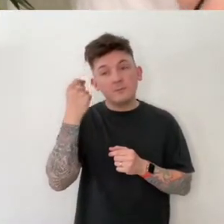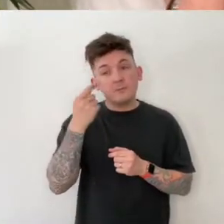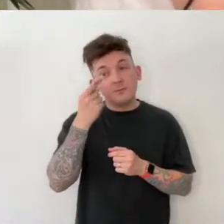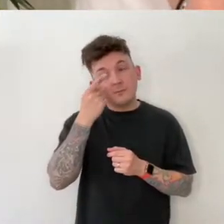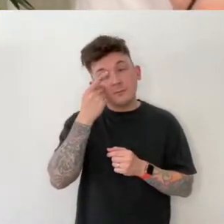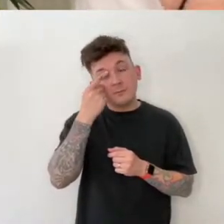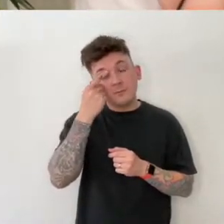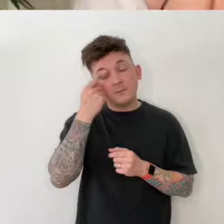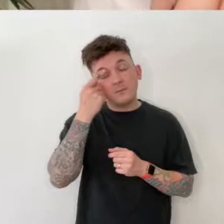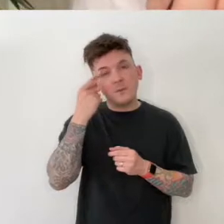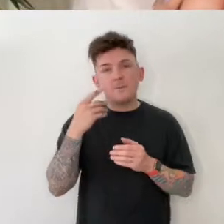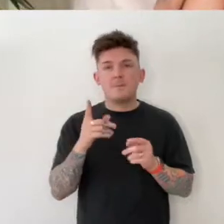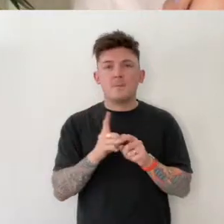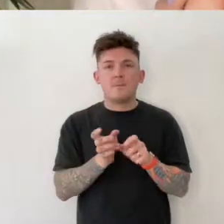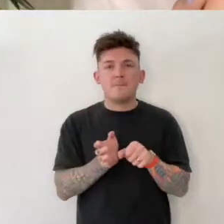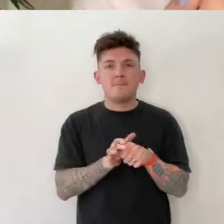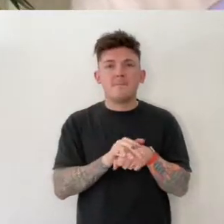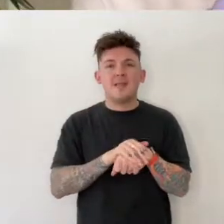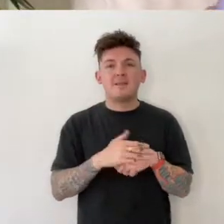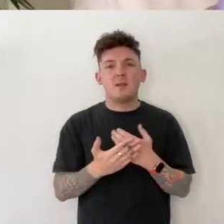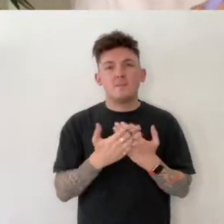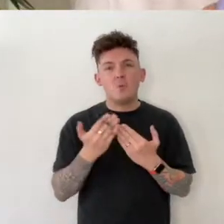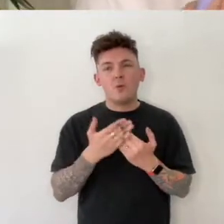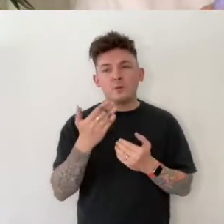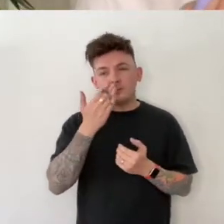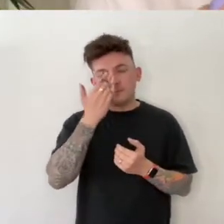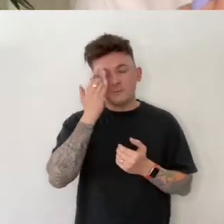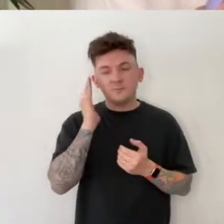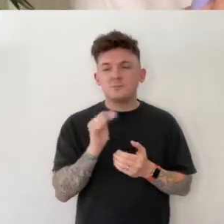sort of blend it in a little bit more, but you don't want to sort of mix them up too